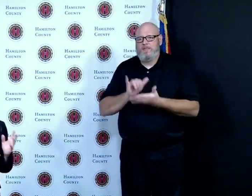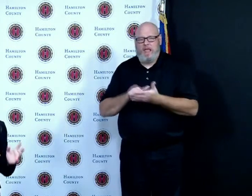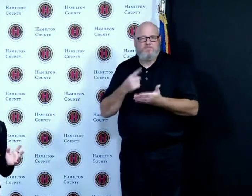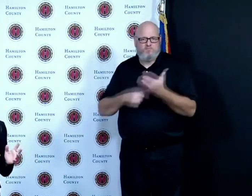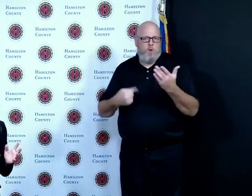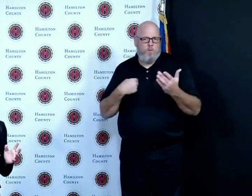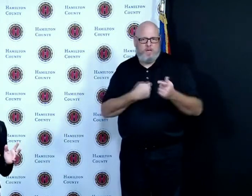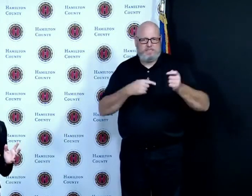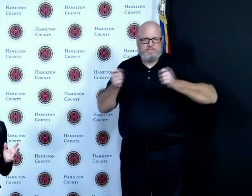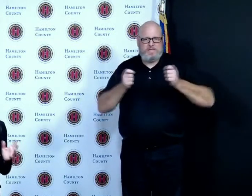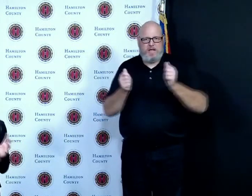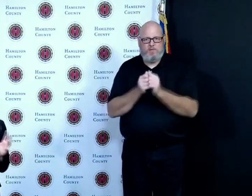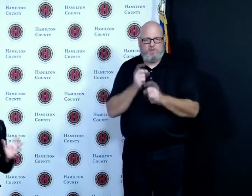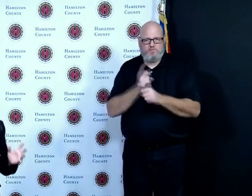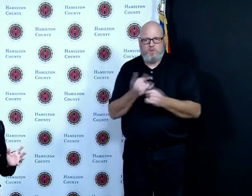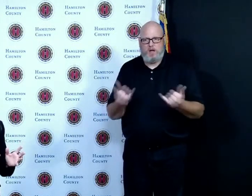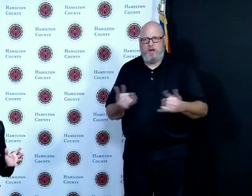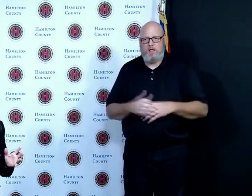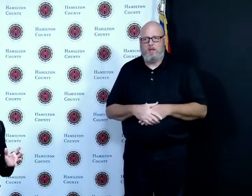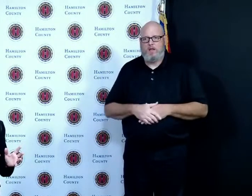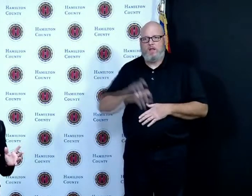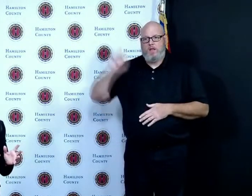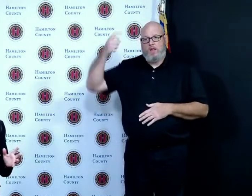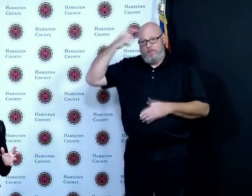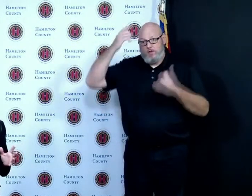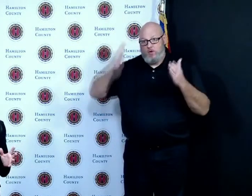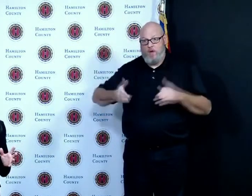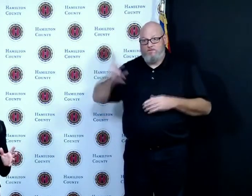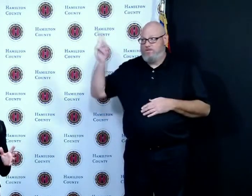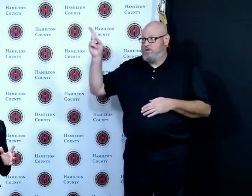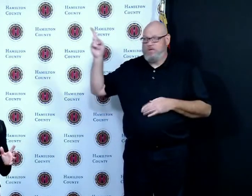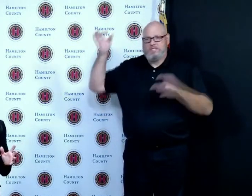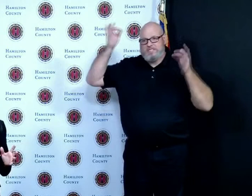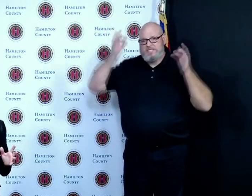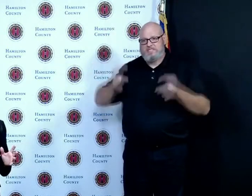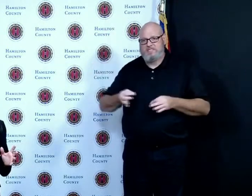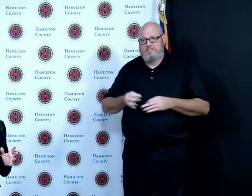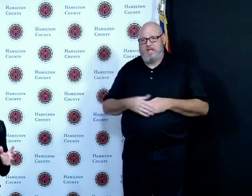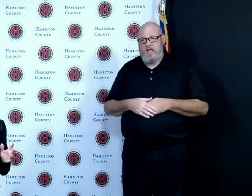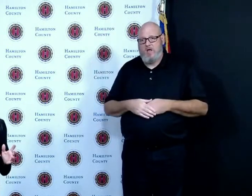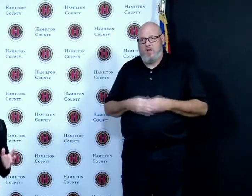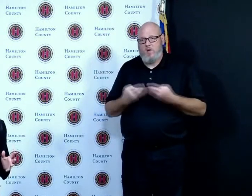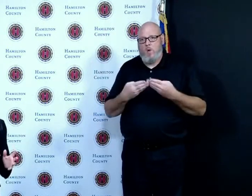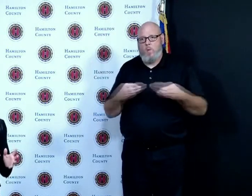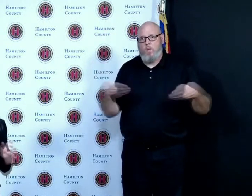just emphasize some of the things that Greg said earlier first of all thanks Corey for